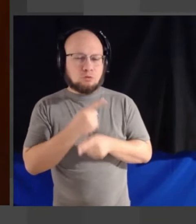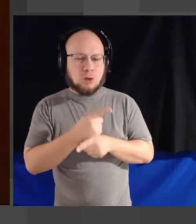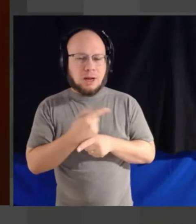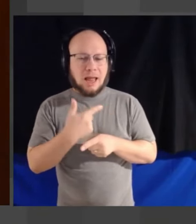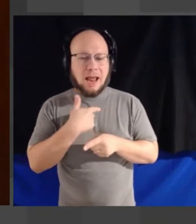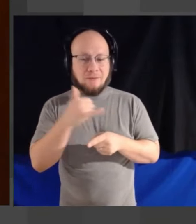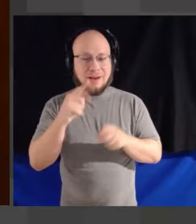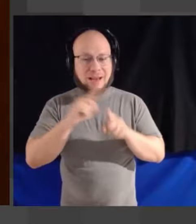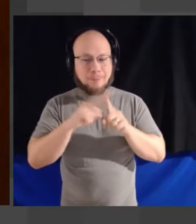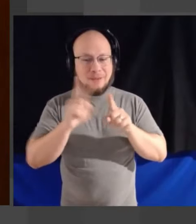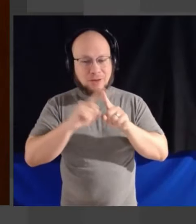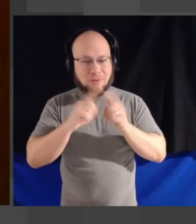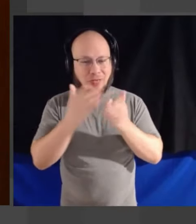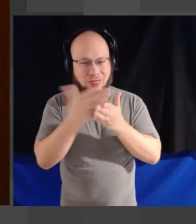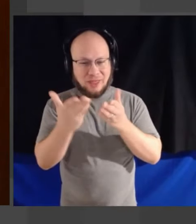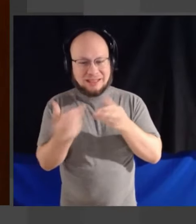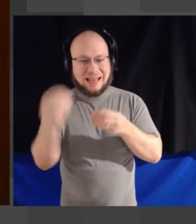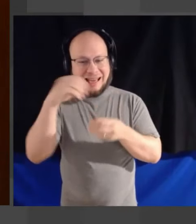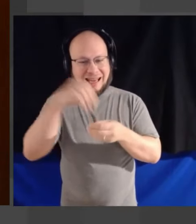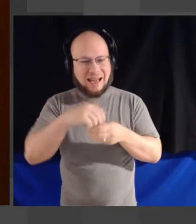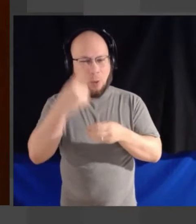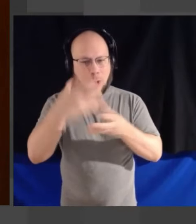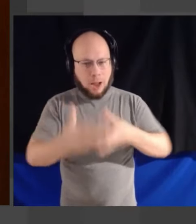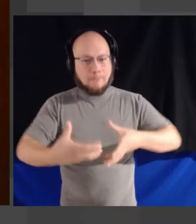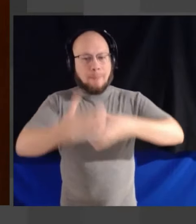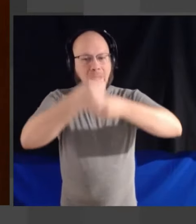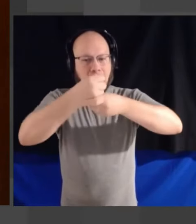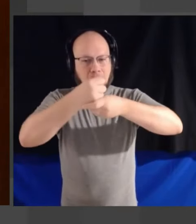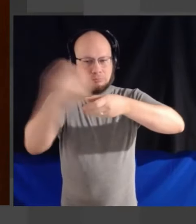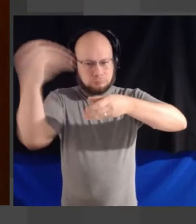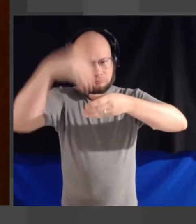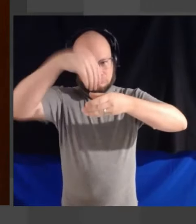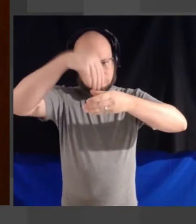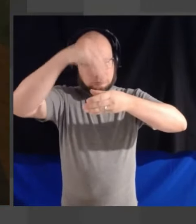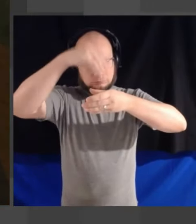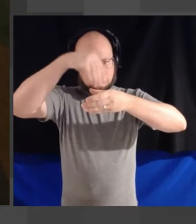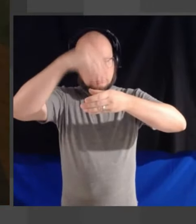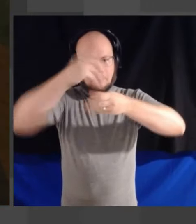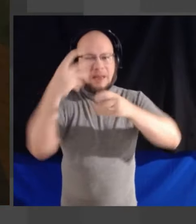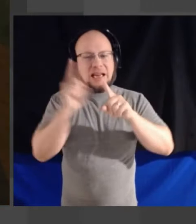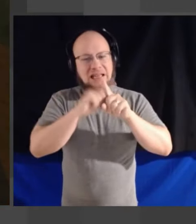THE THING WITH BUNDLES IS YOU